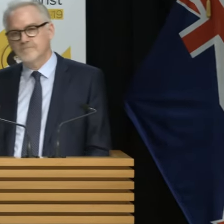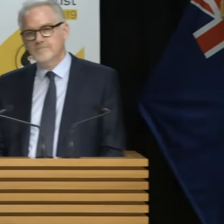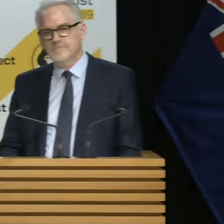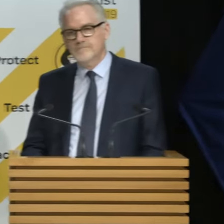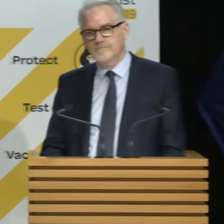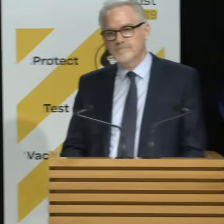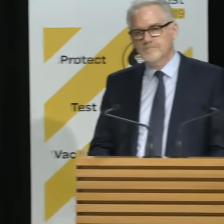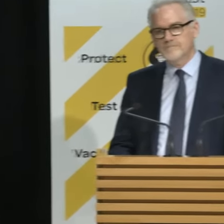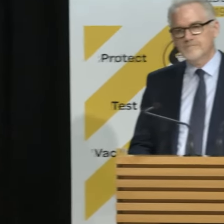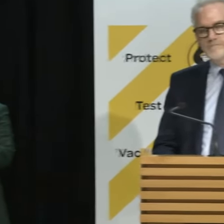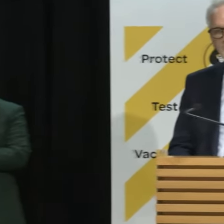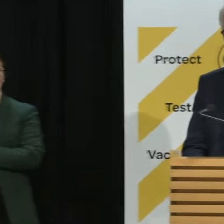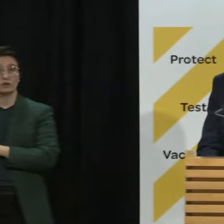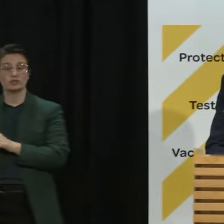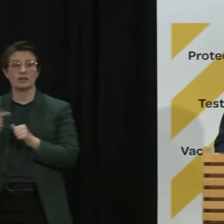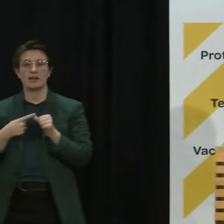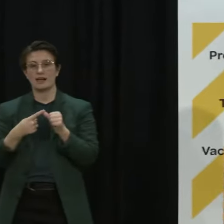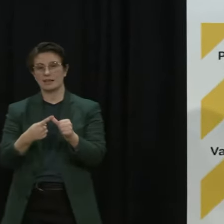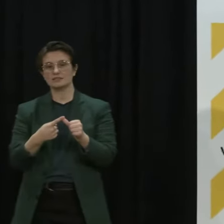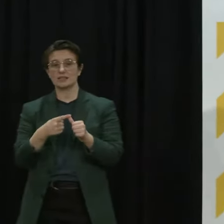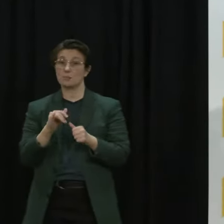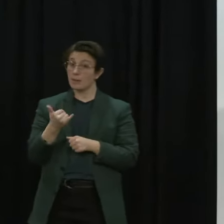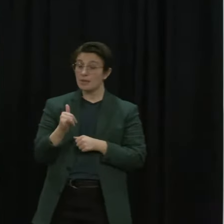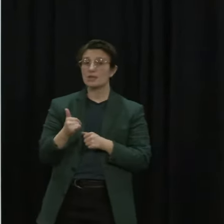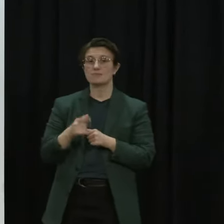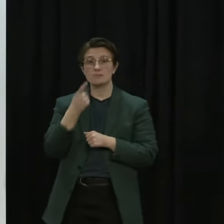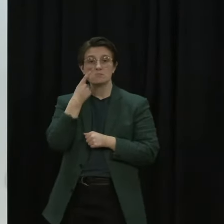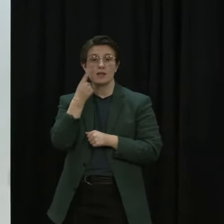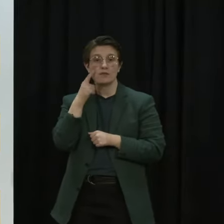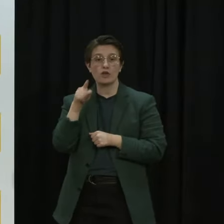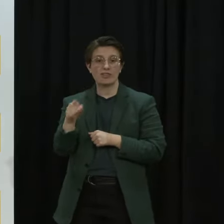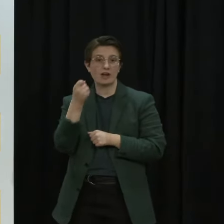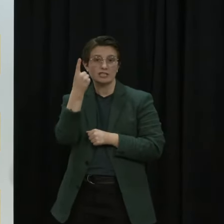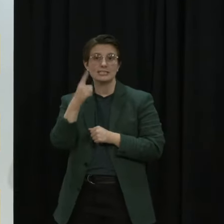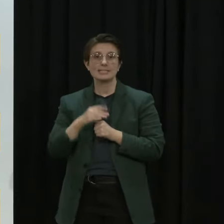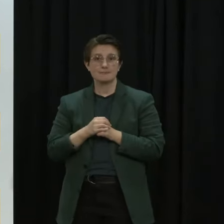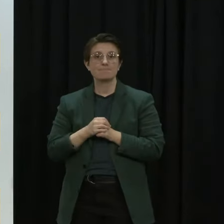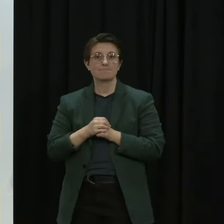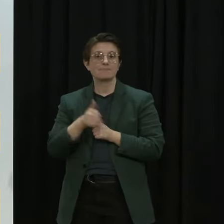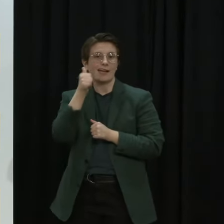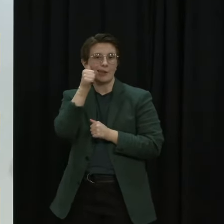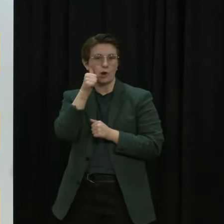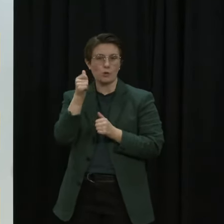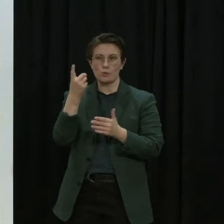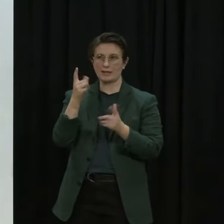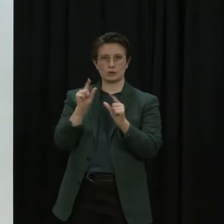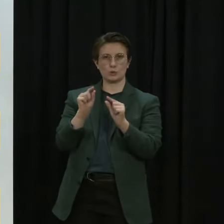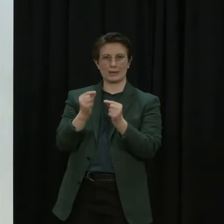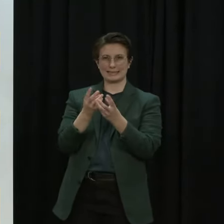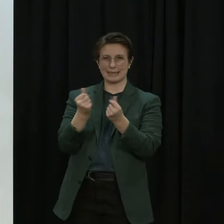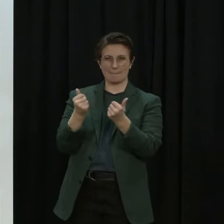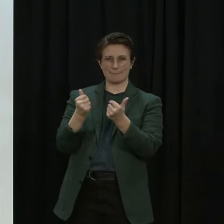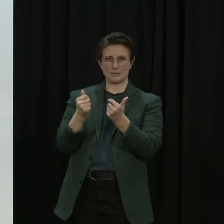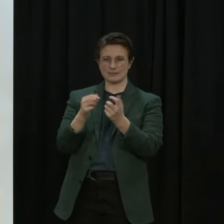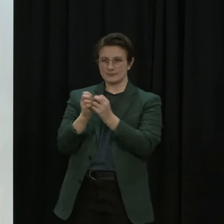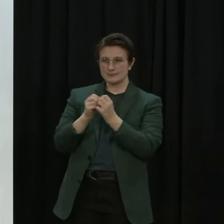(Multiple speakers)